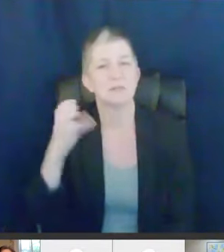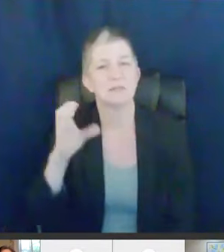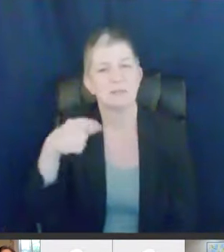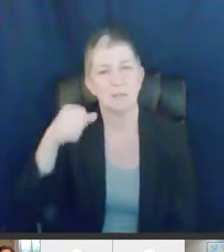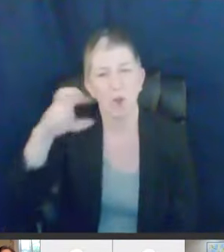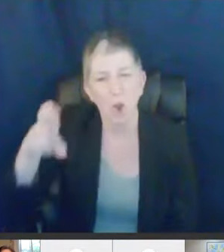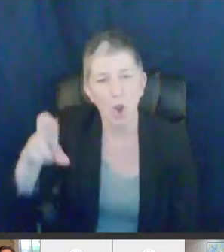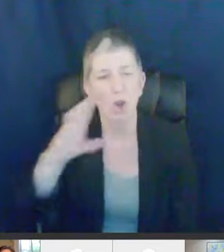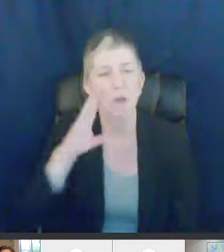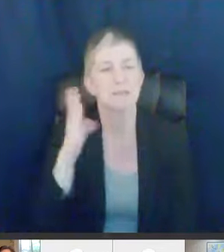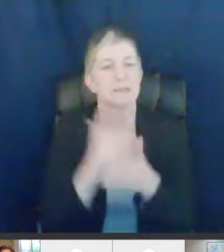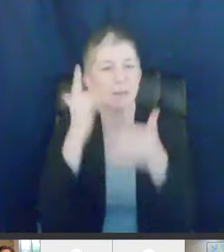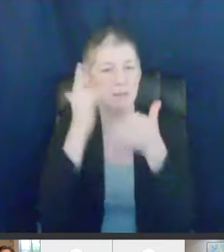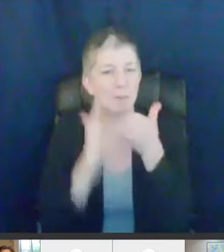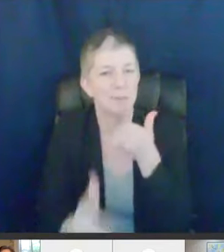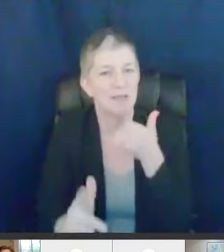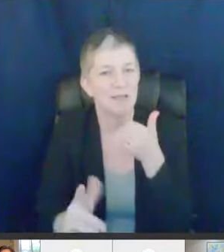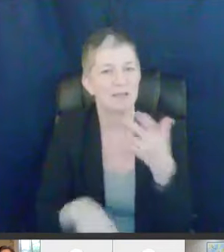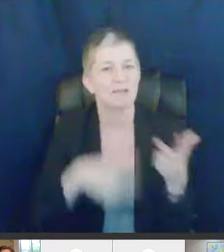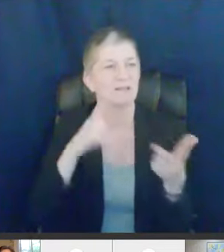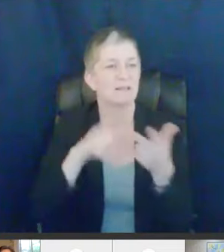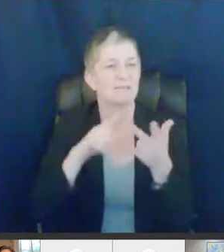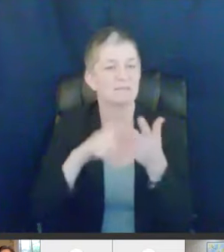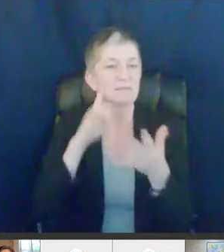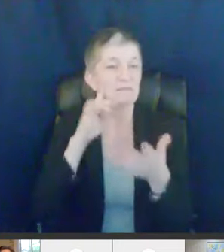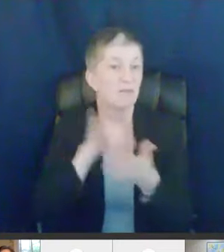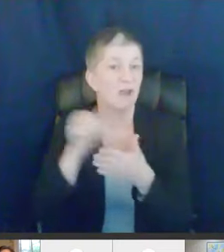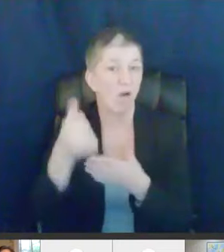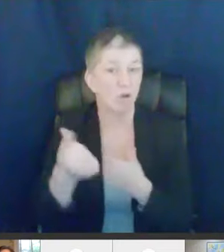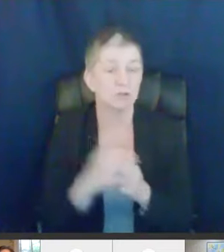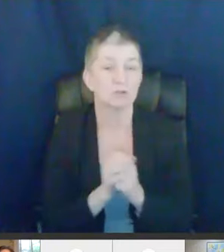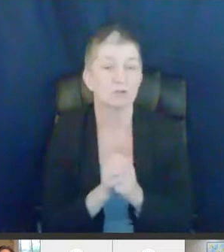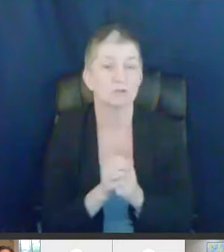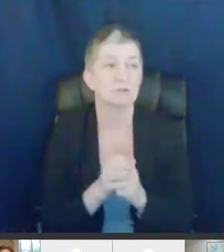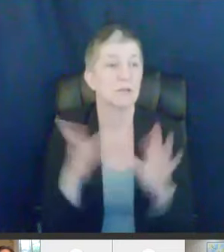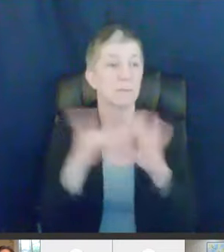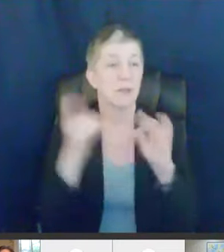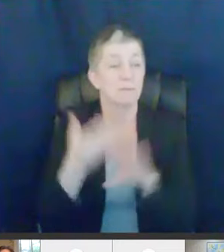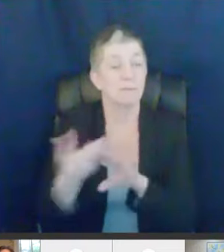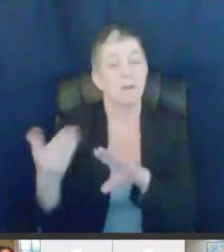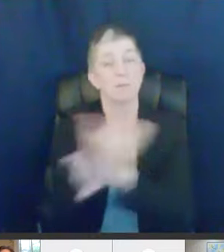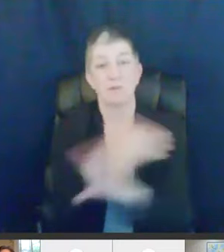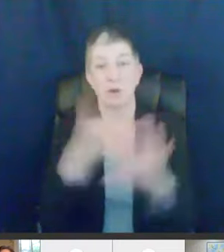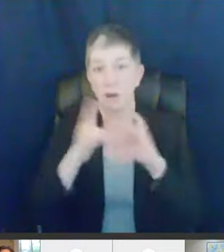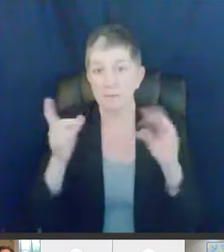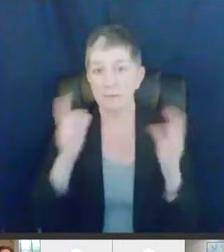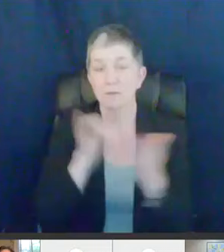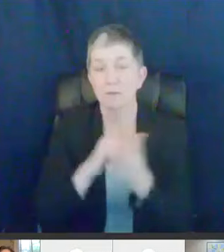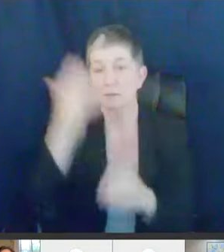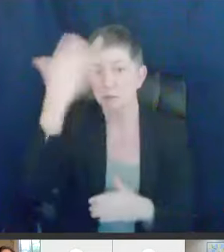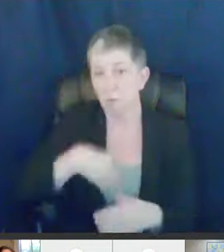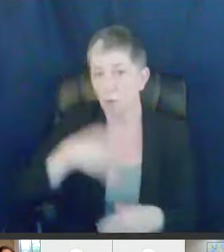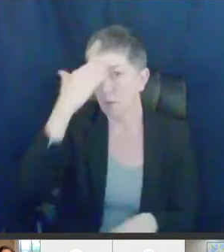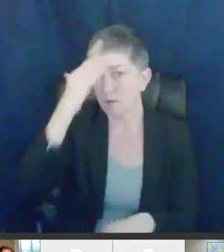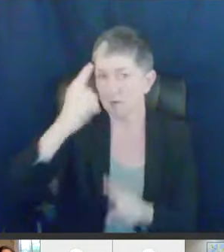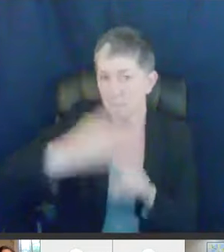bleed and naloxone administration and as I mentioned in my previous comments during stroke awareness month if you are having a serious medical emergency